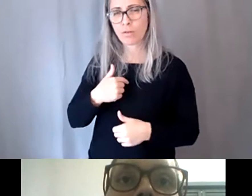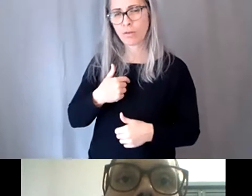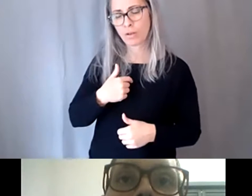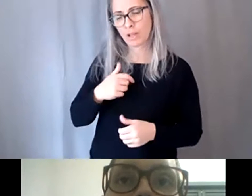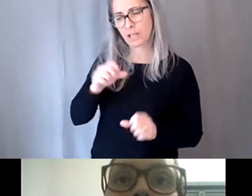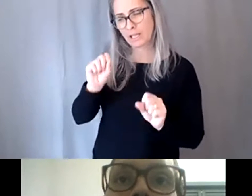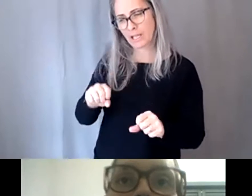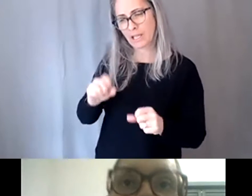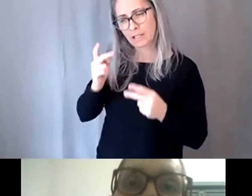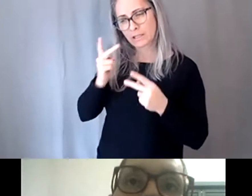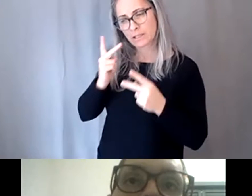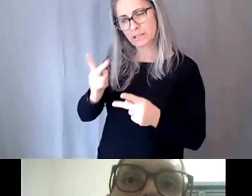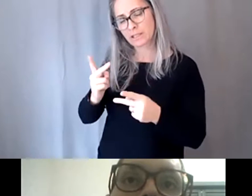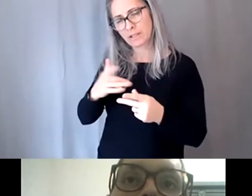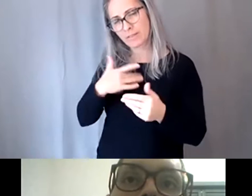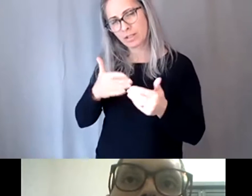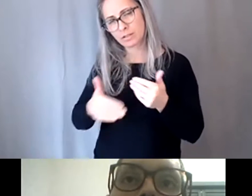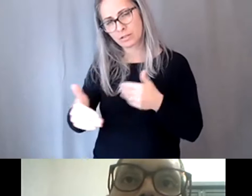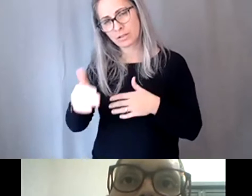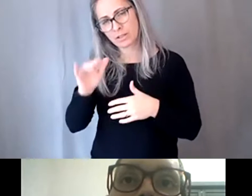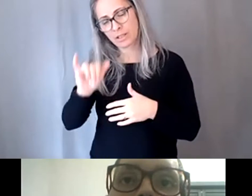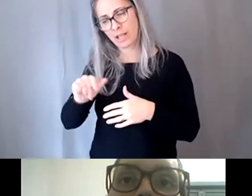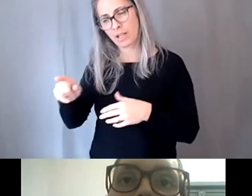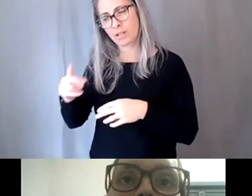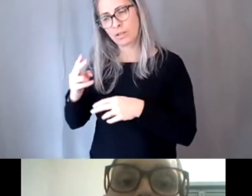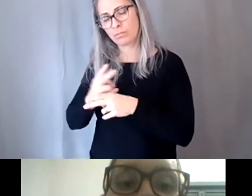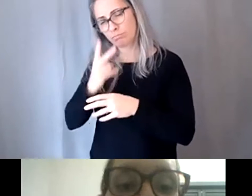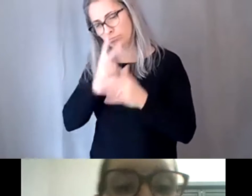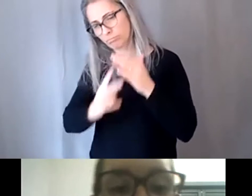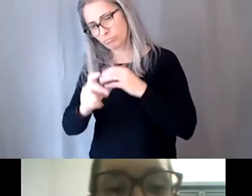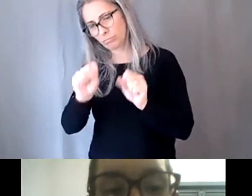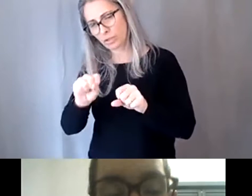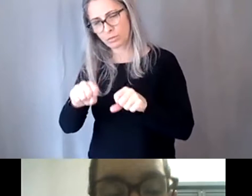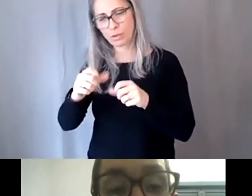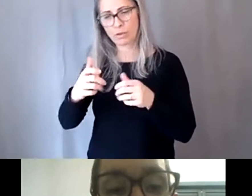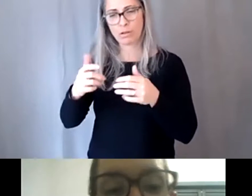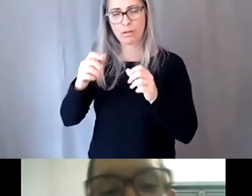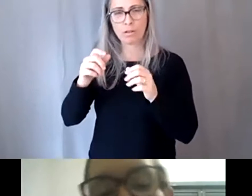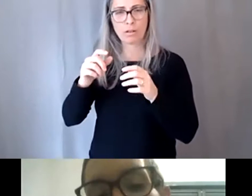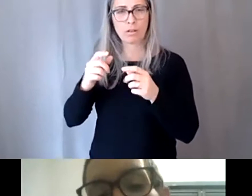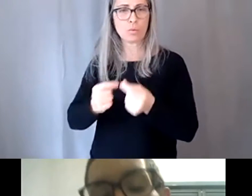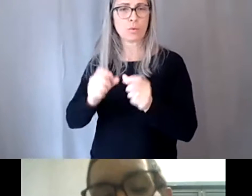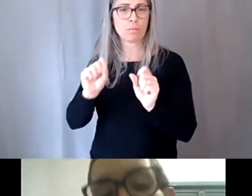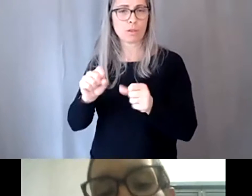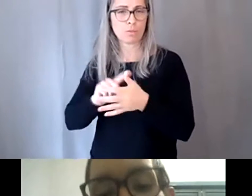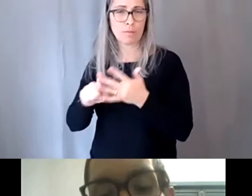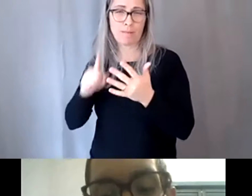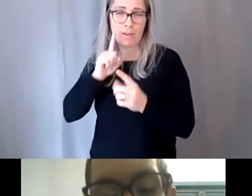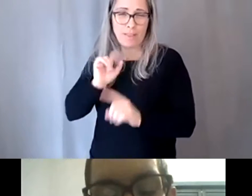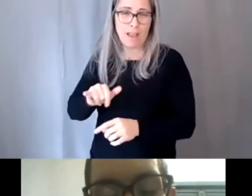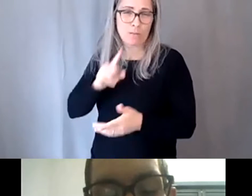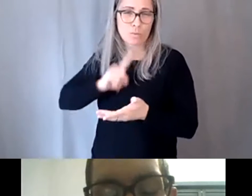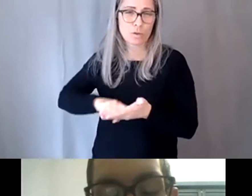in this space I’ve made research huge research was that